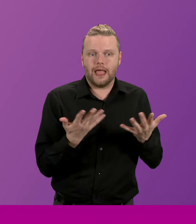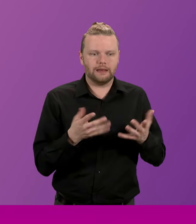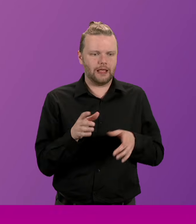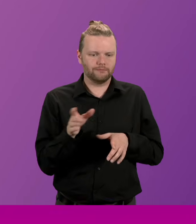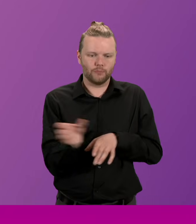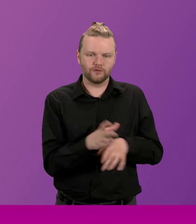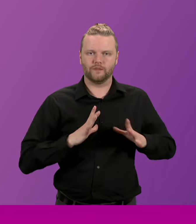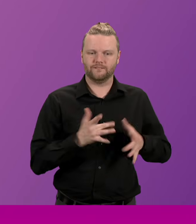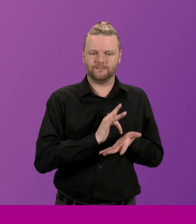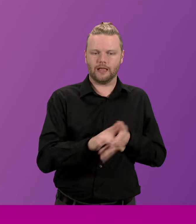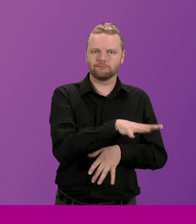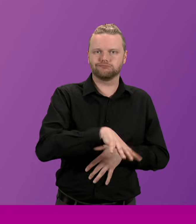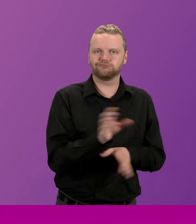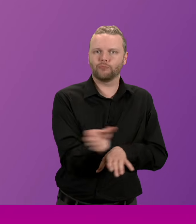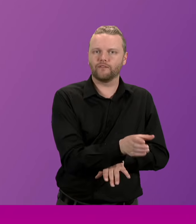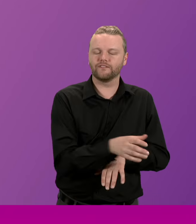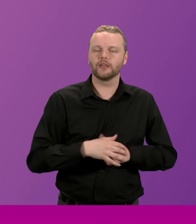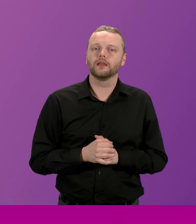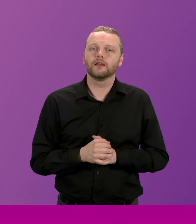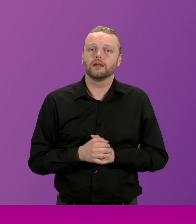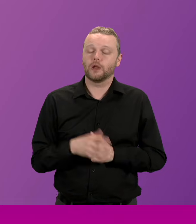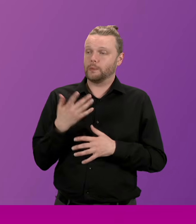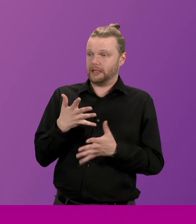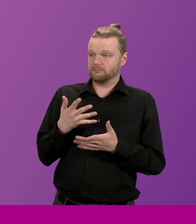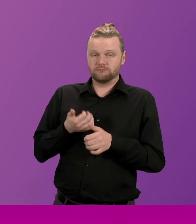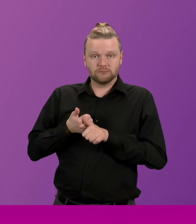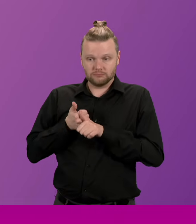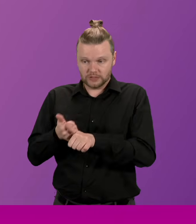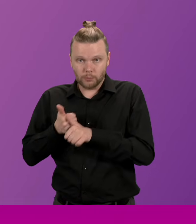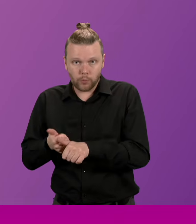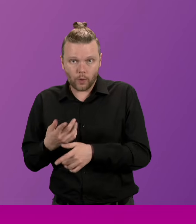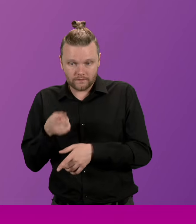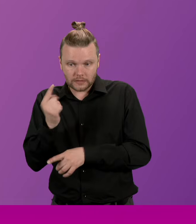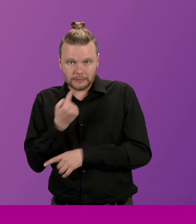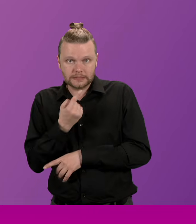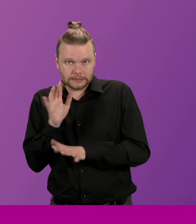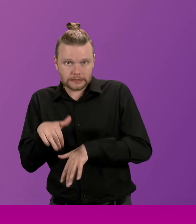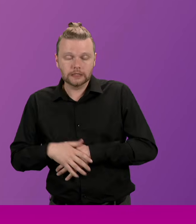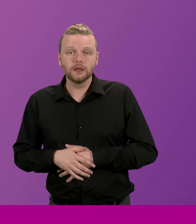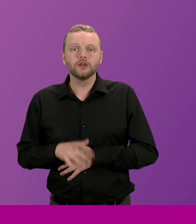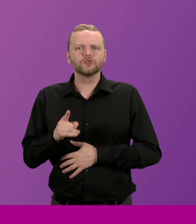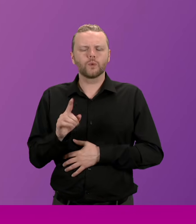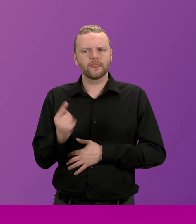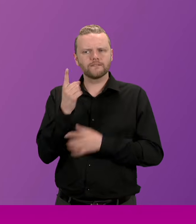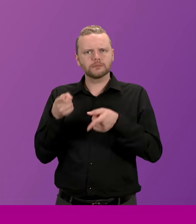unit. The First Minister has expressed support for that campaign. Will he confirm what that